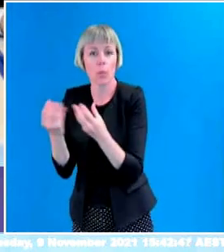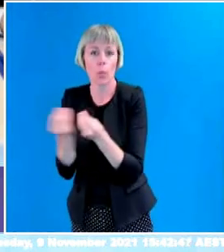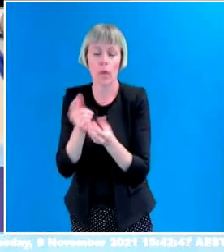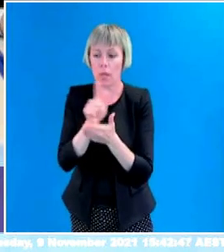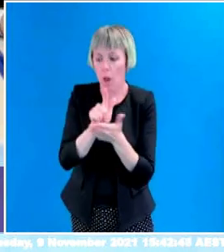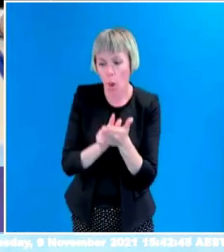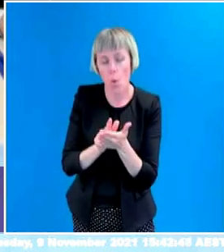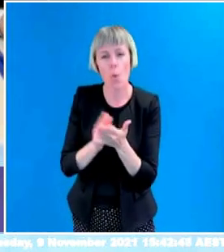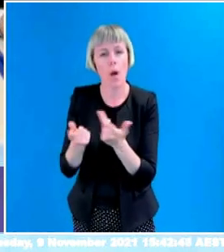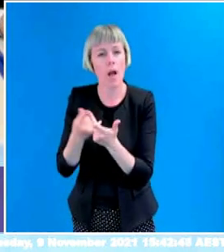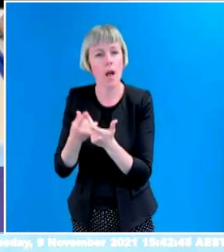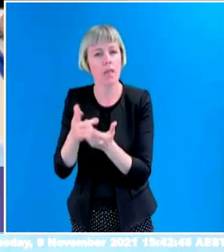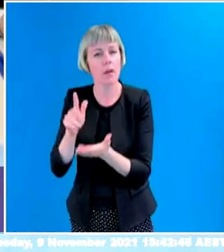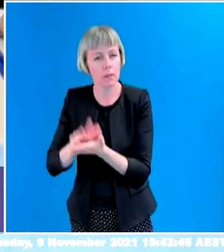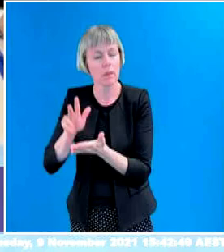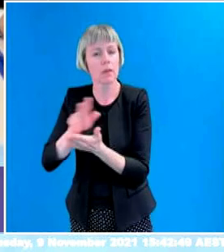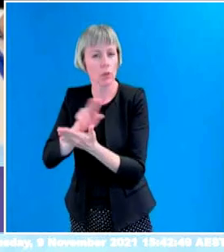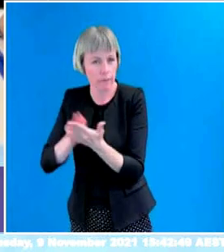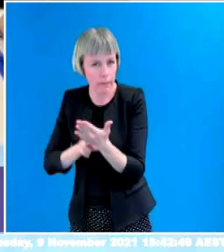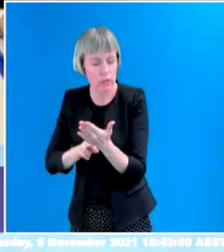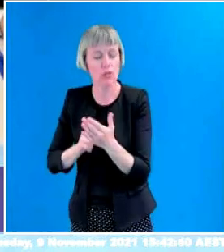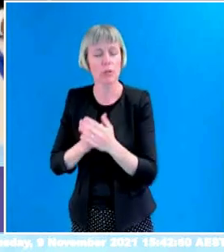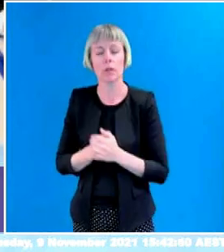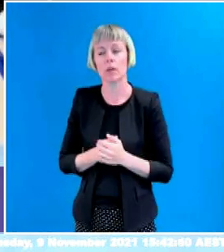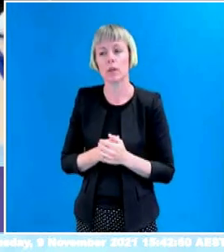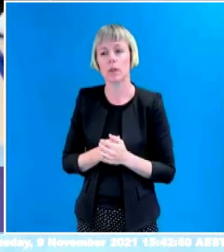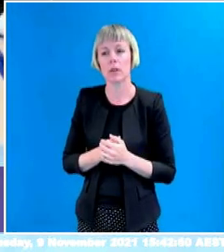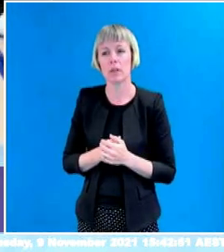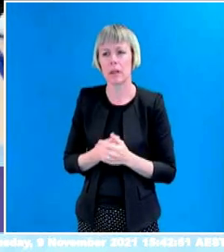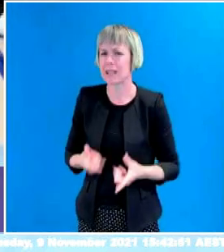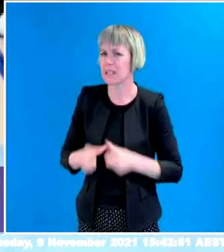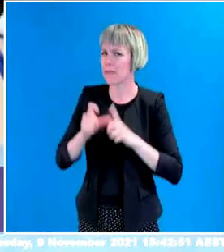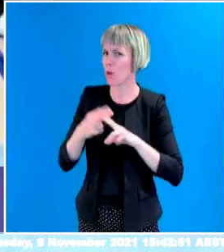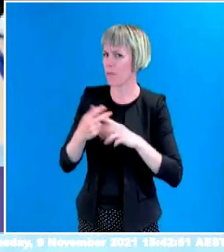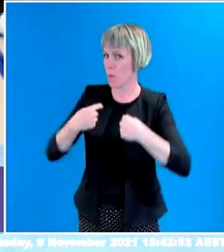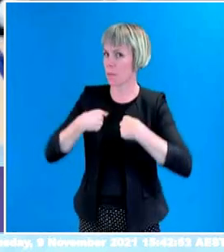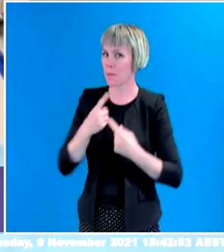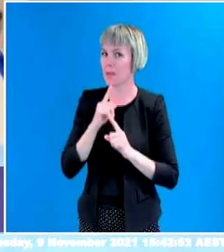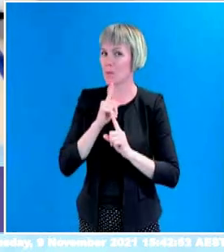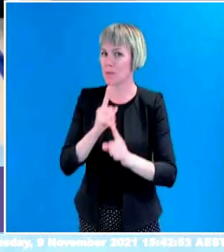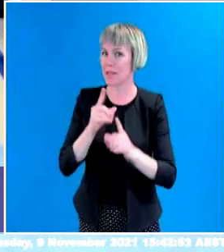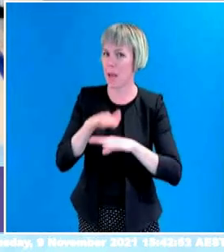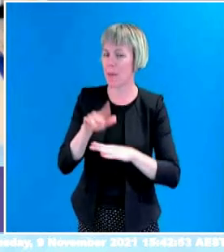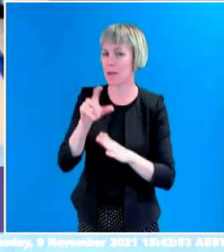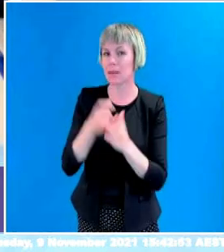specifically in relation to the CRPD. I think that the broader impact, and I think Professor Byrnes would have spoken